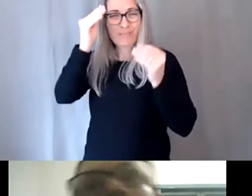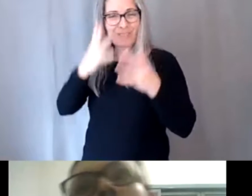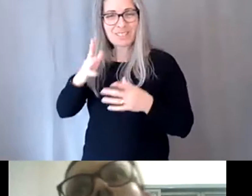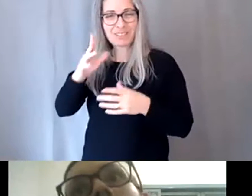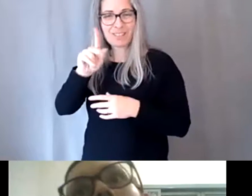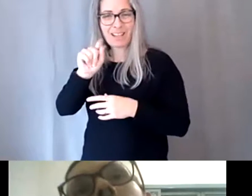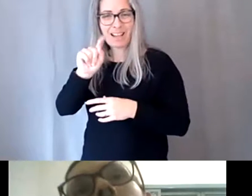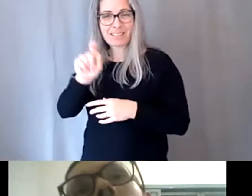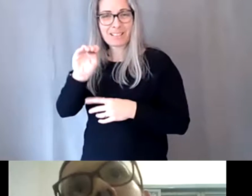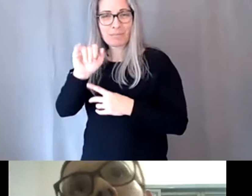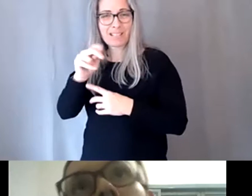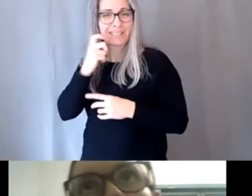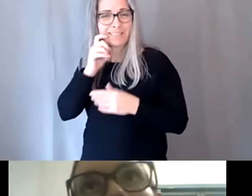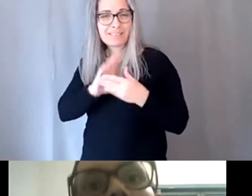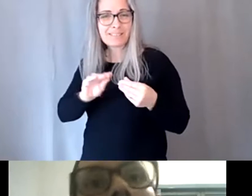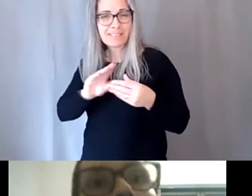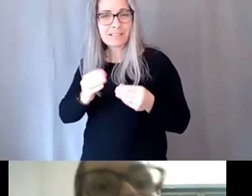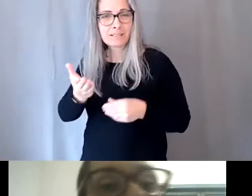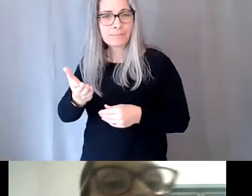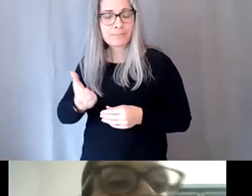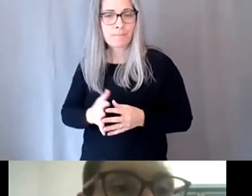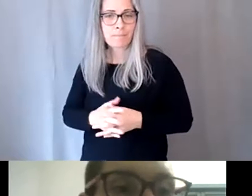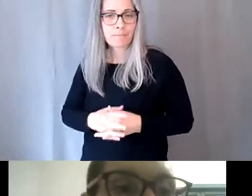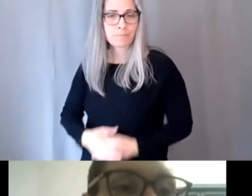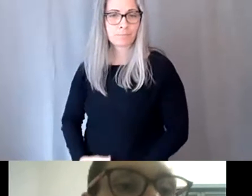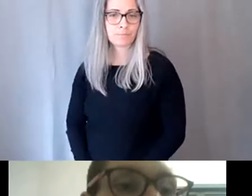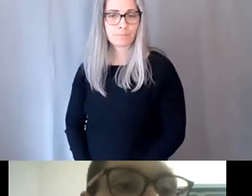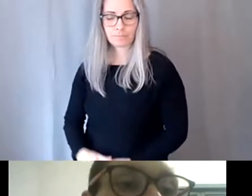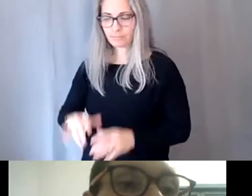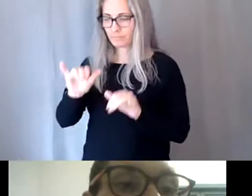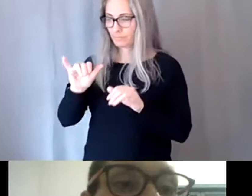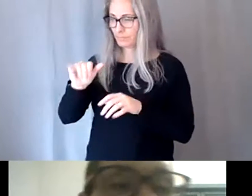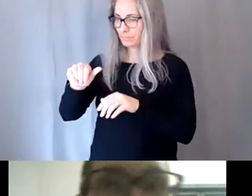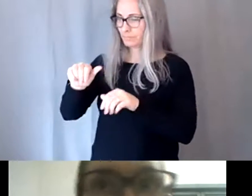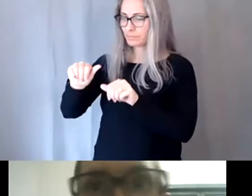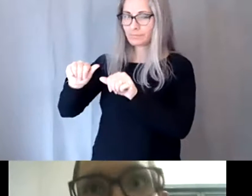ableism because I am